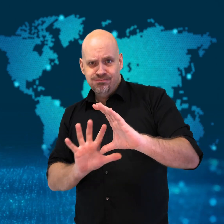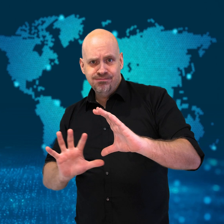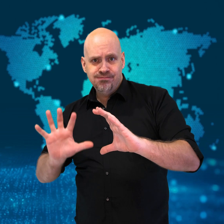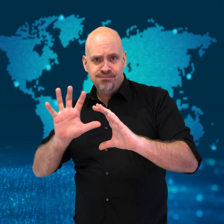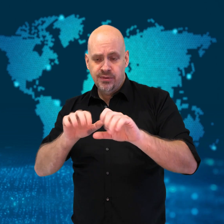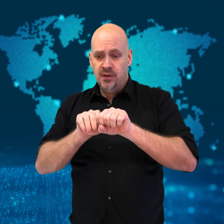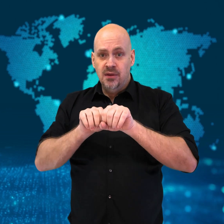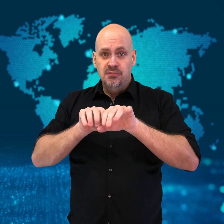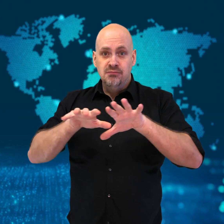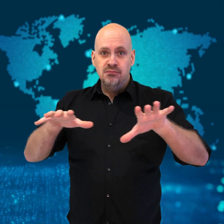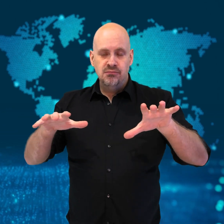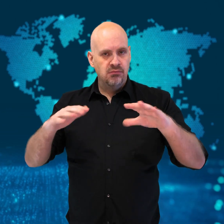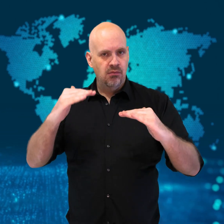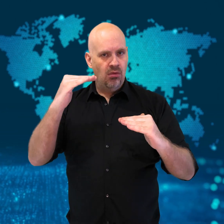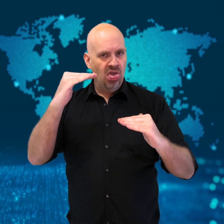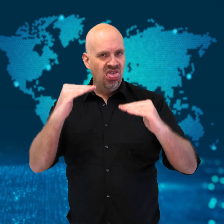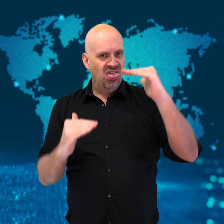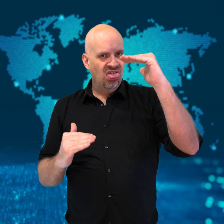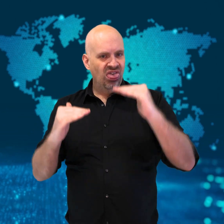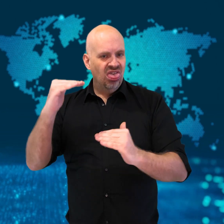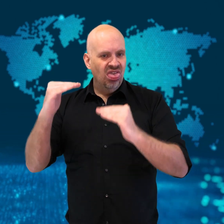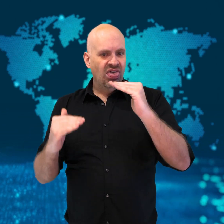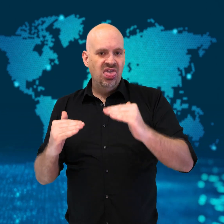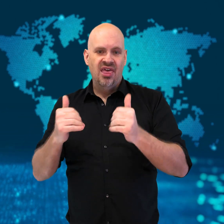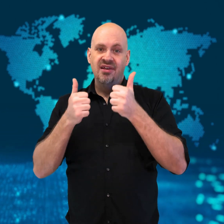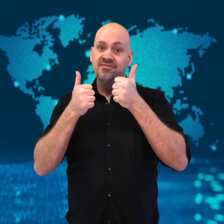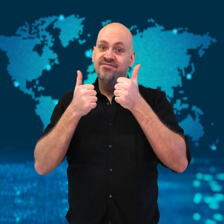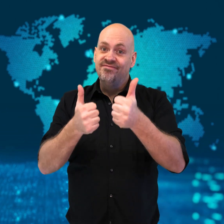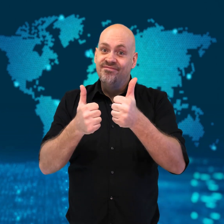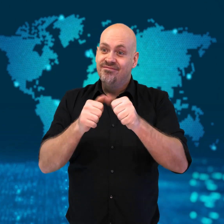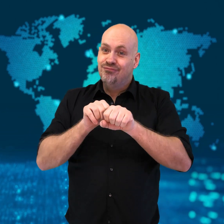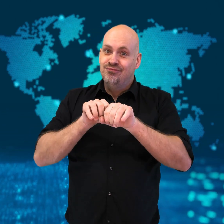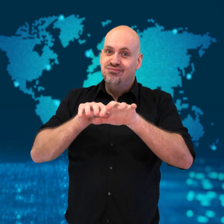countries haven’t received any.